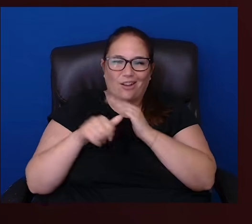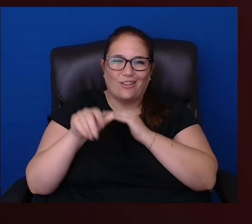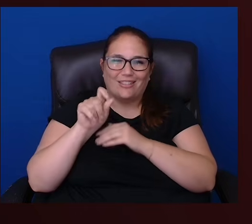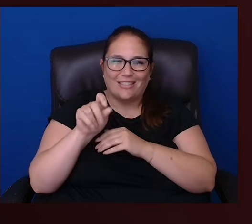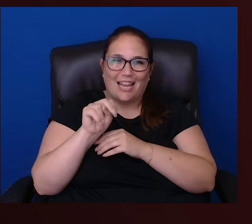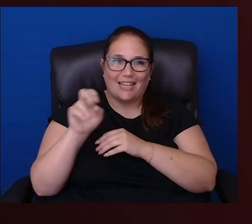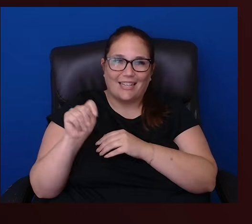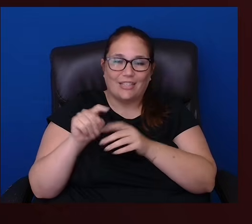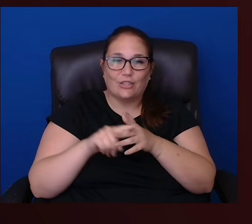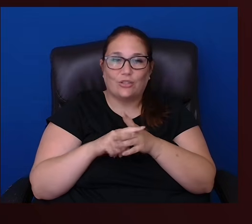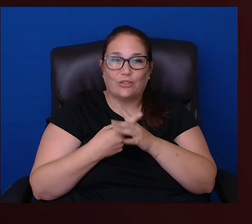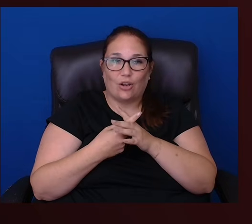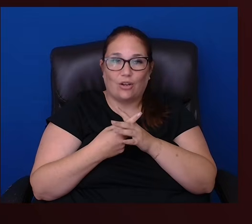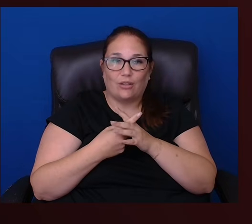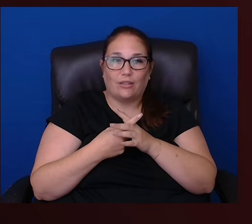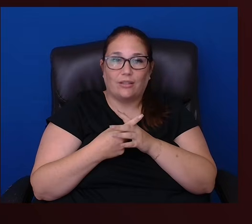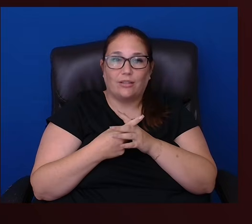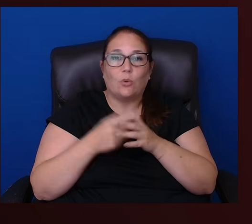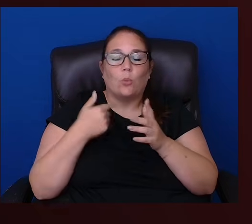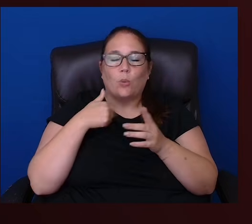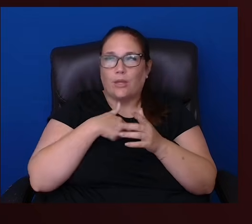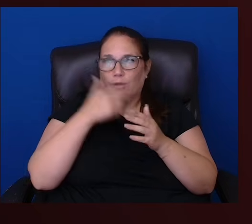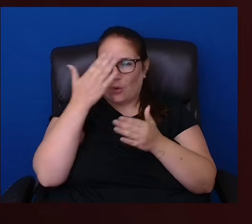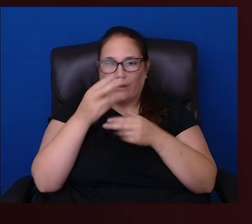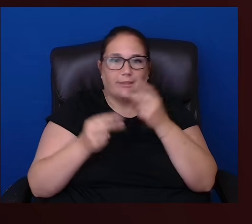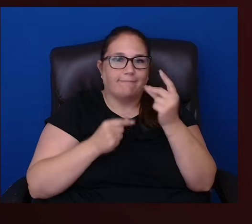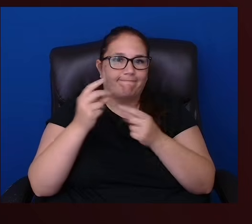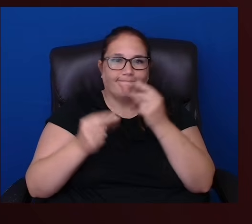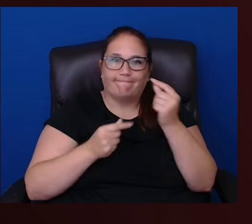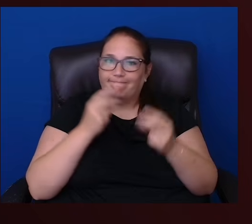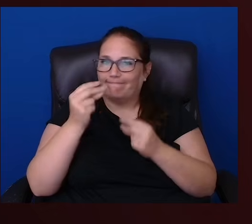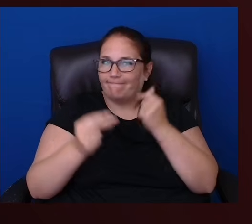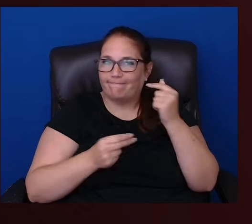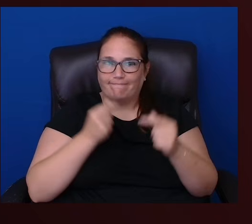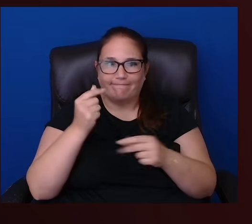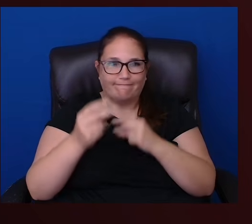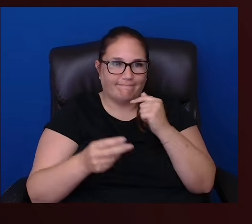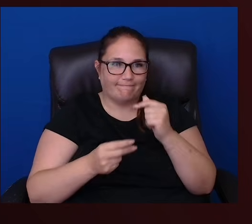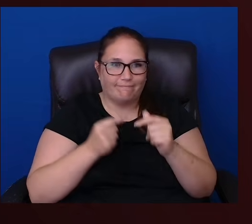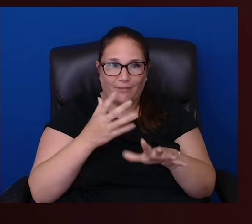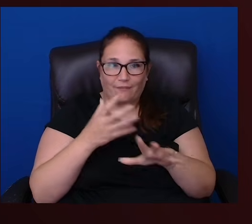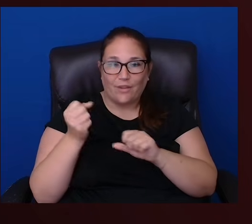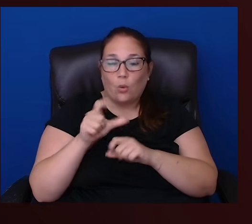We know that things are moving at a rapid pace. In 2022, which was